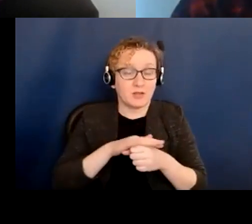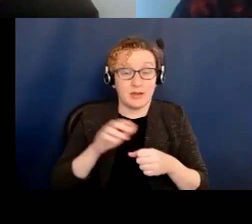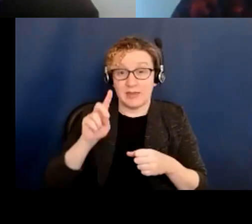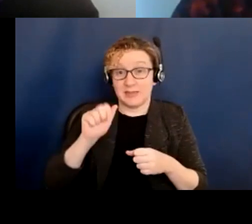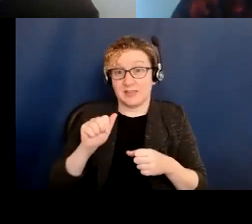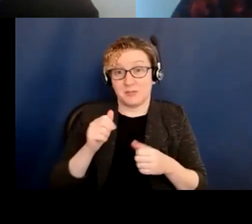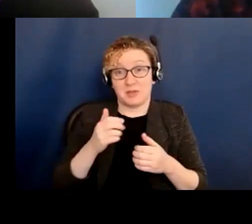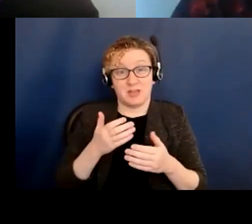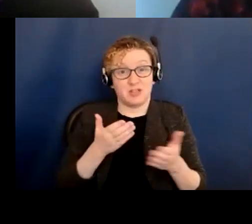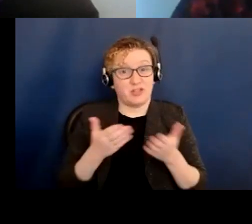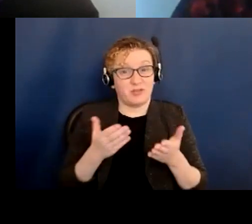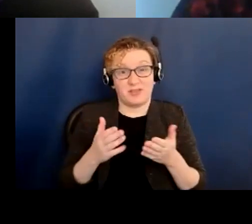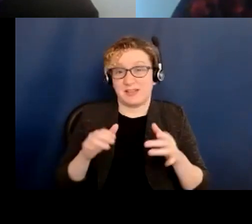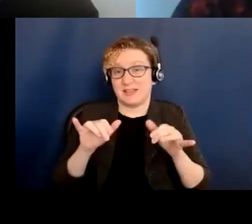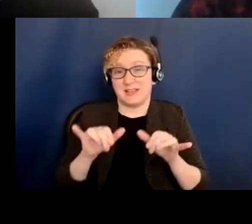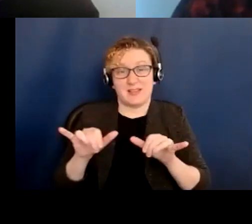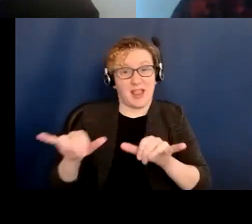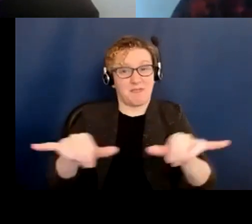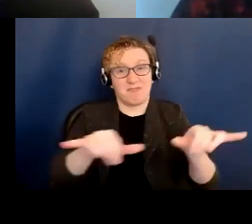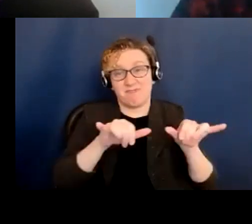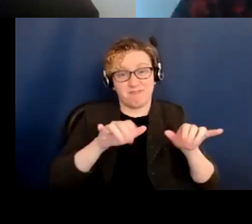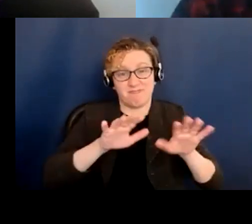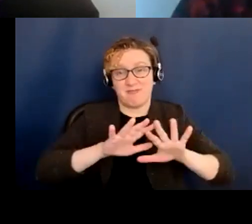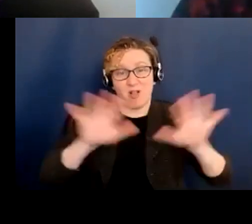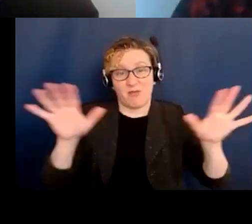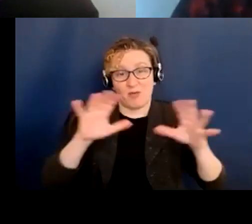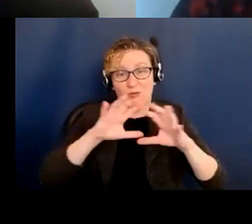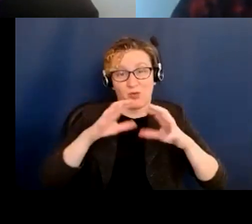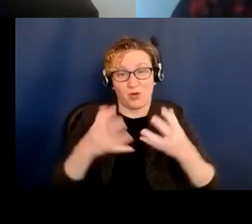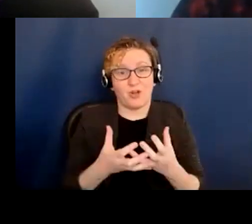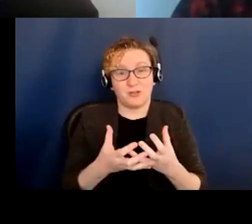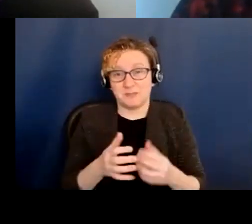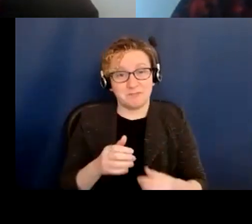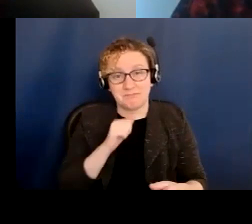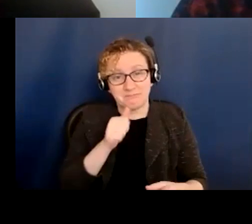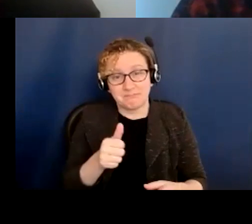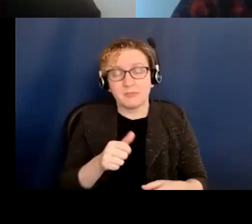Surprisingly, you would be surprised at how encouraging you are to students who live in